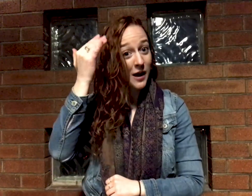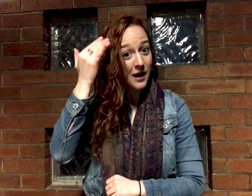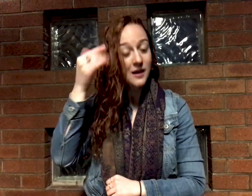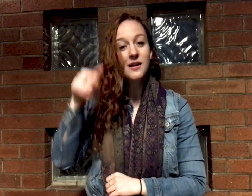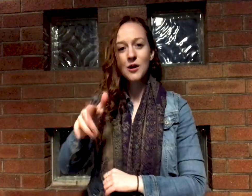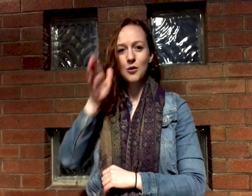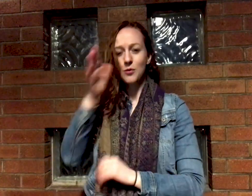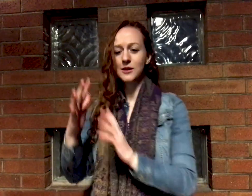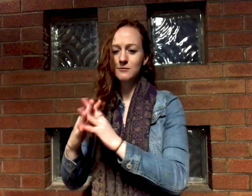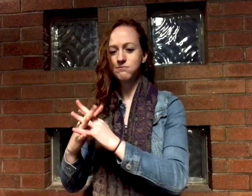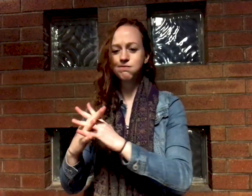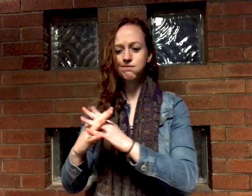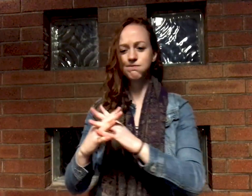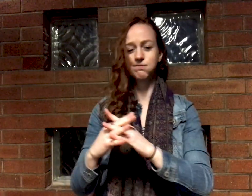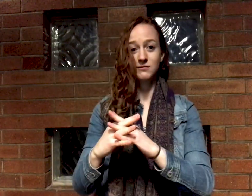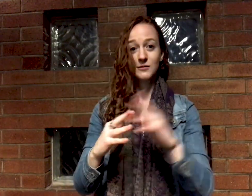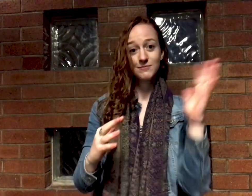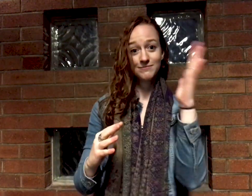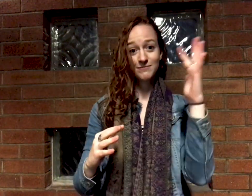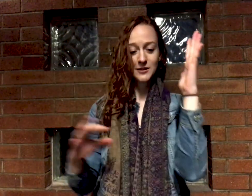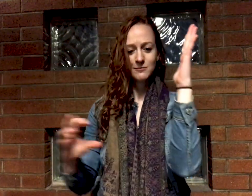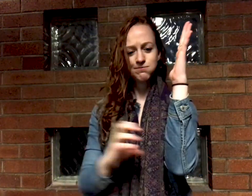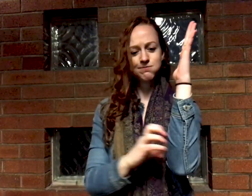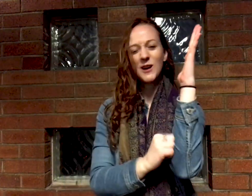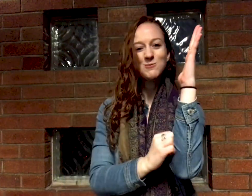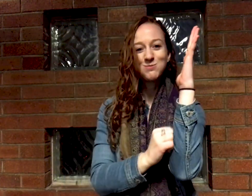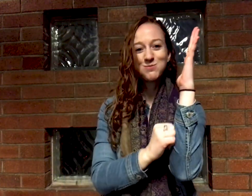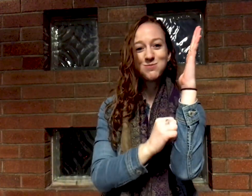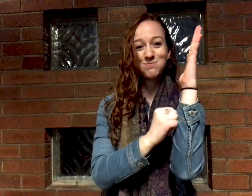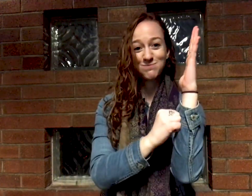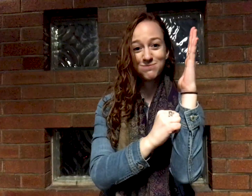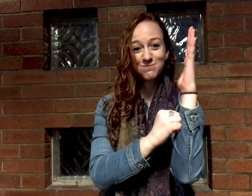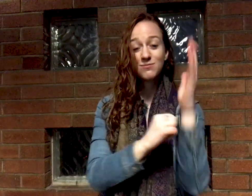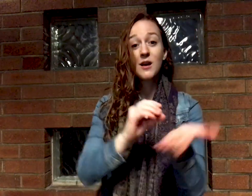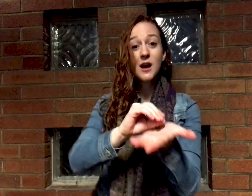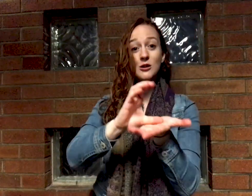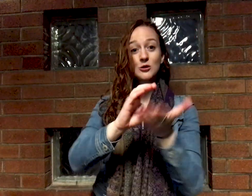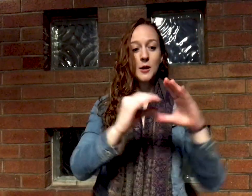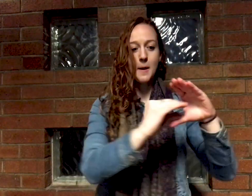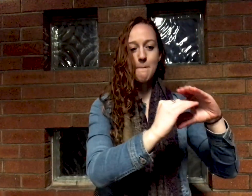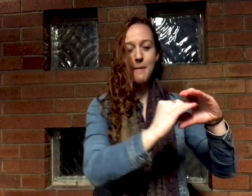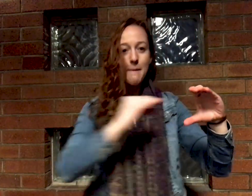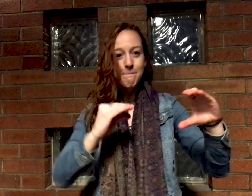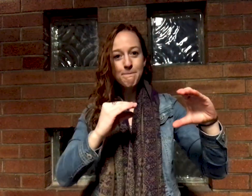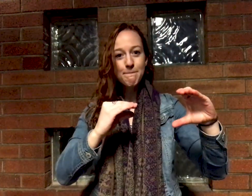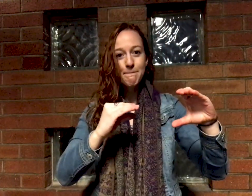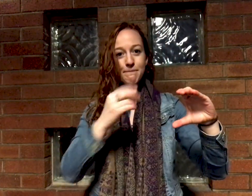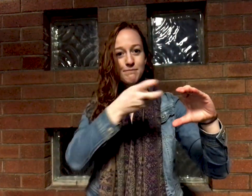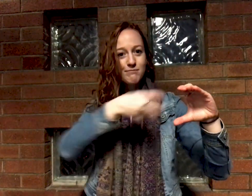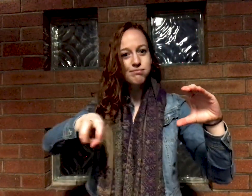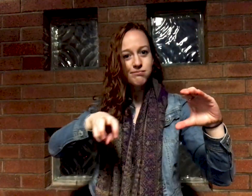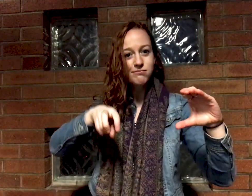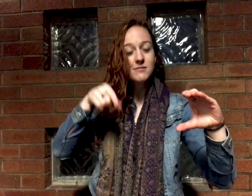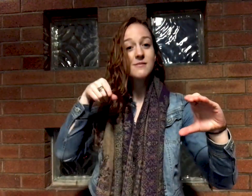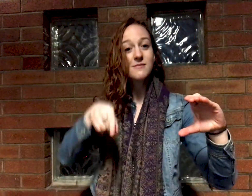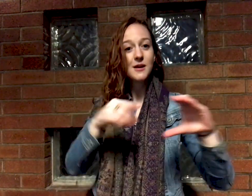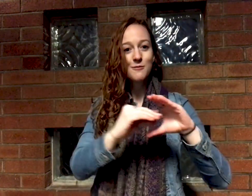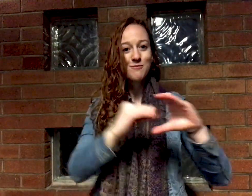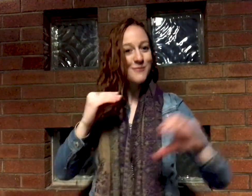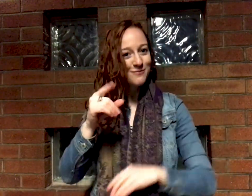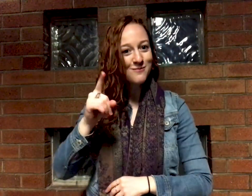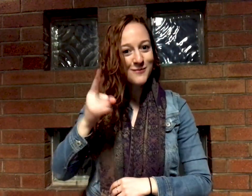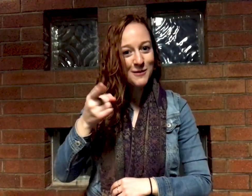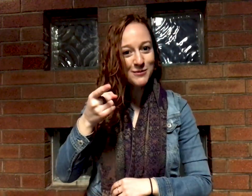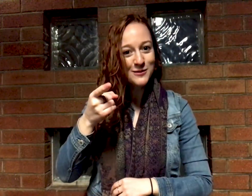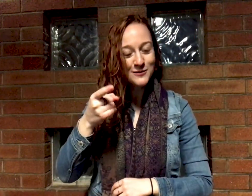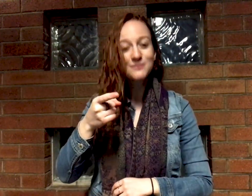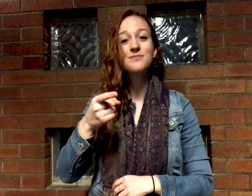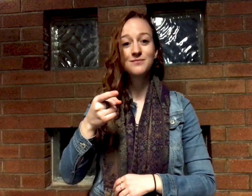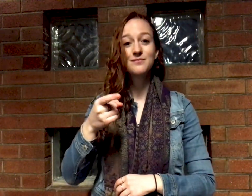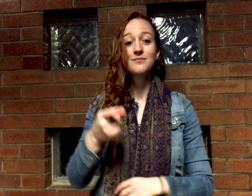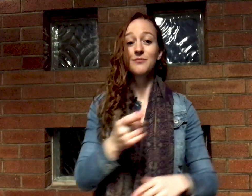The urchins are called primary consumers because they get the first transfer of energy after consuming the kelps.